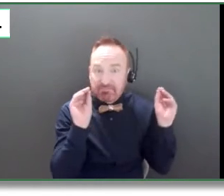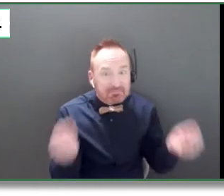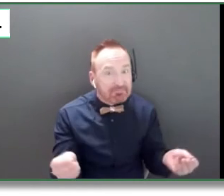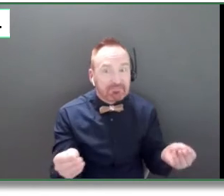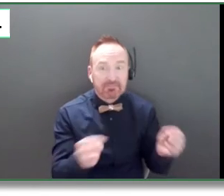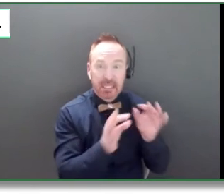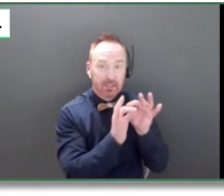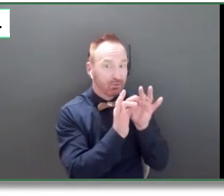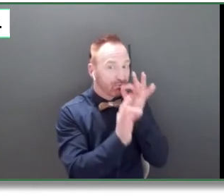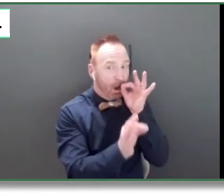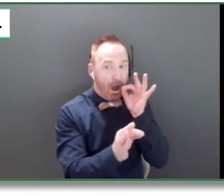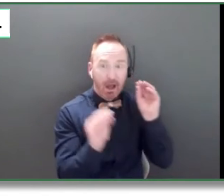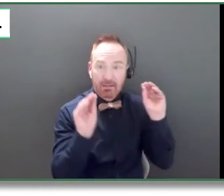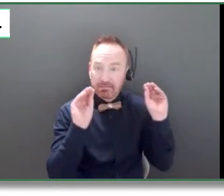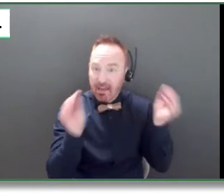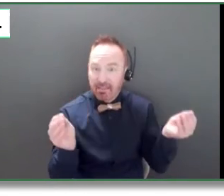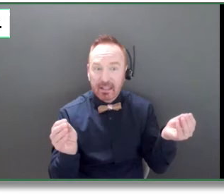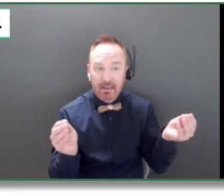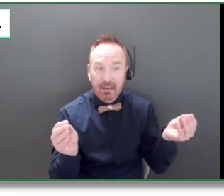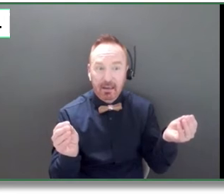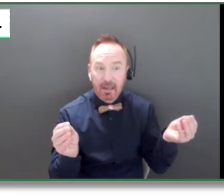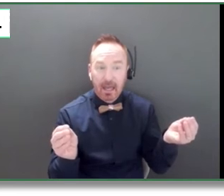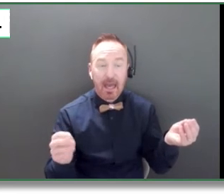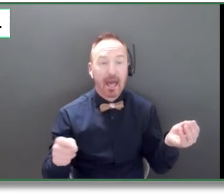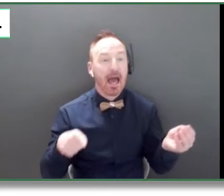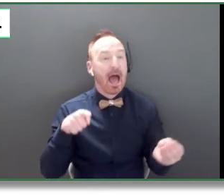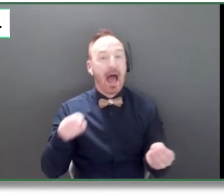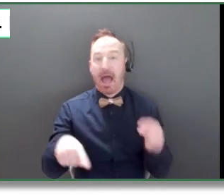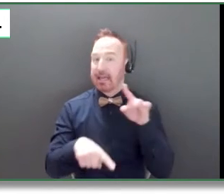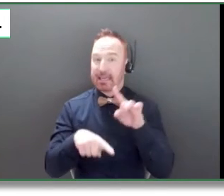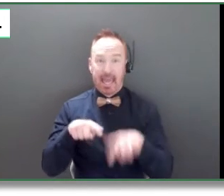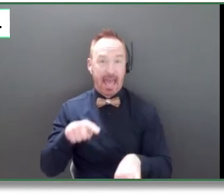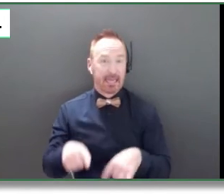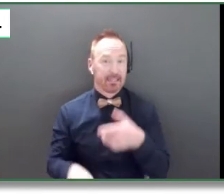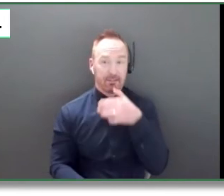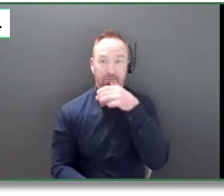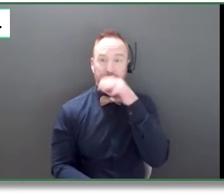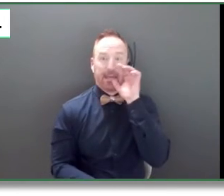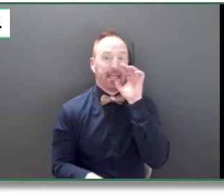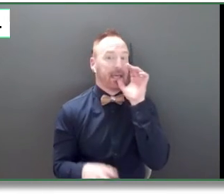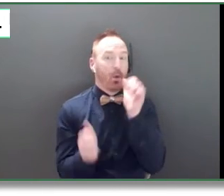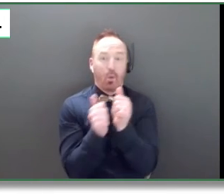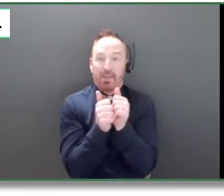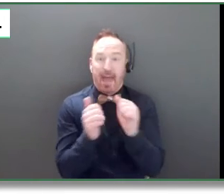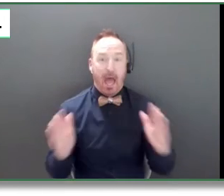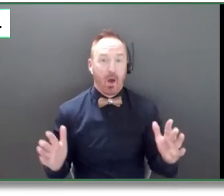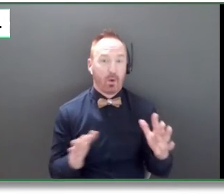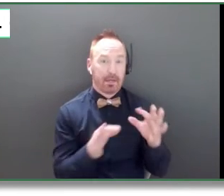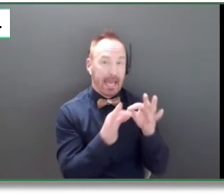which I can't drink without it but I often use a straw. So